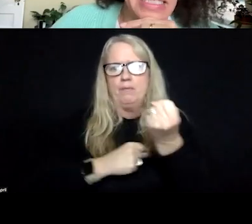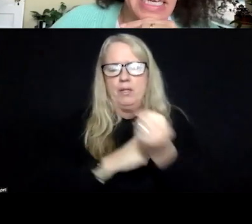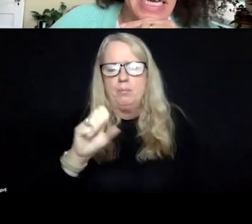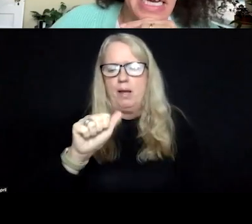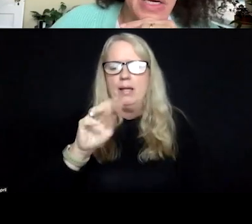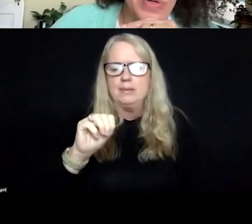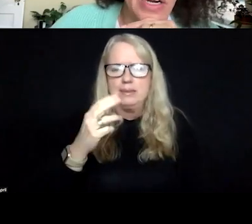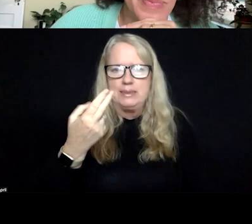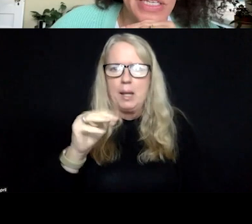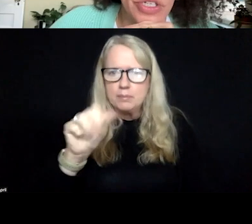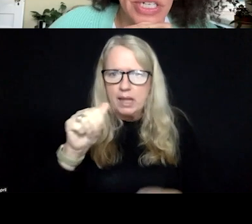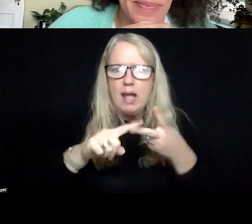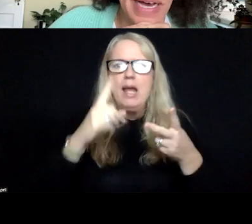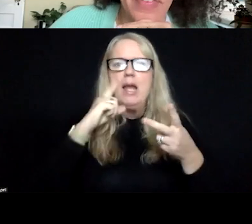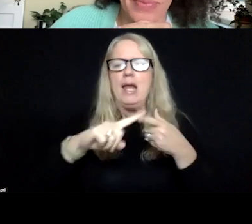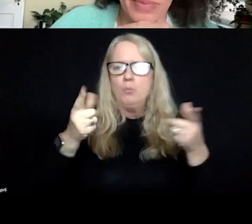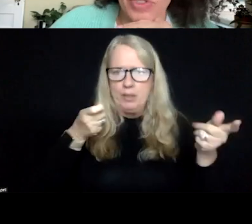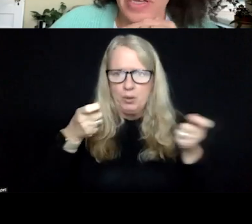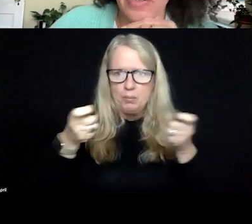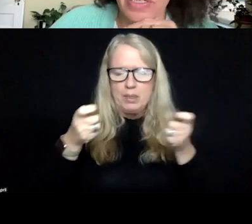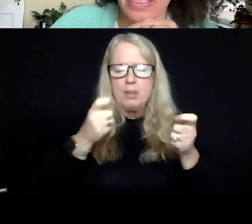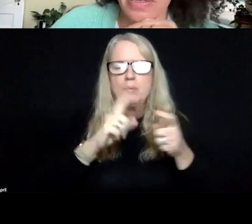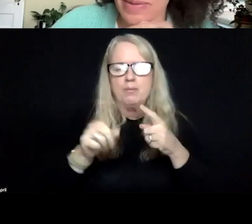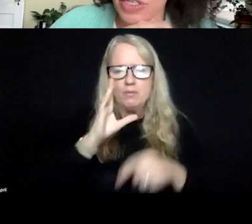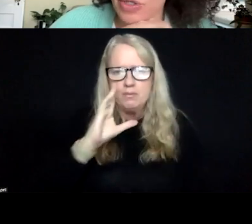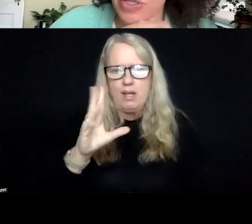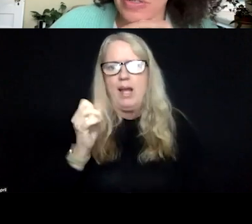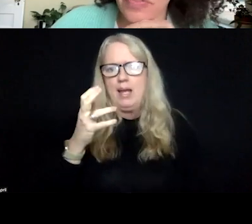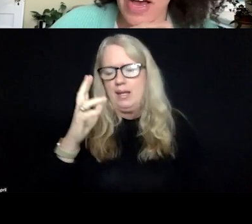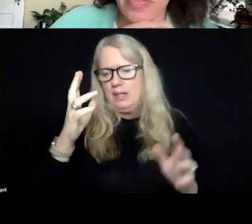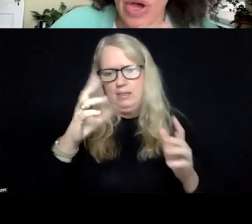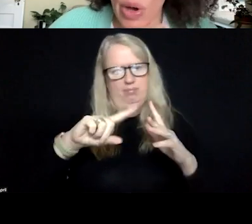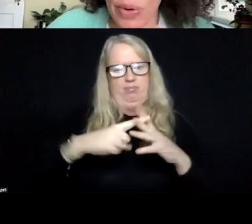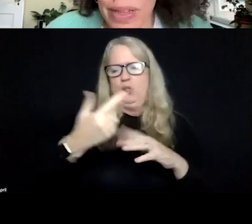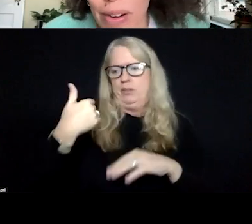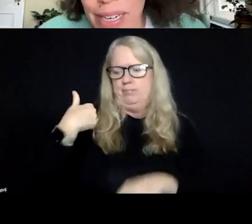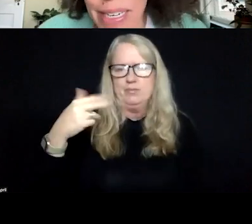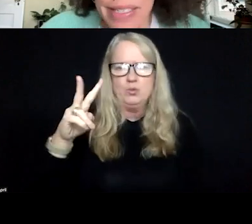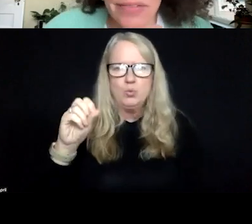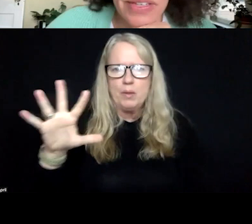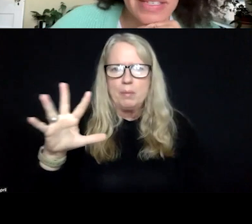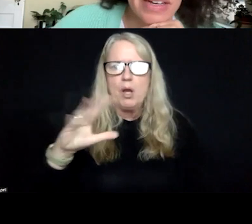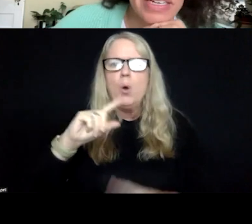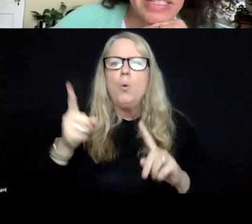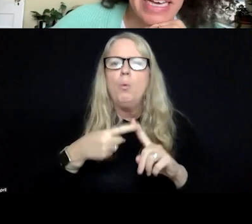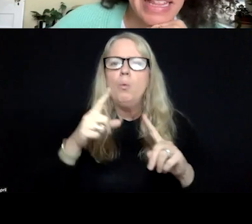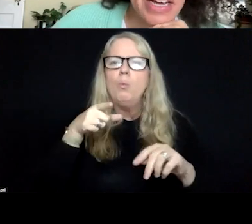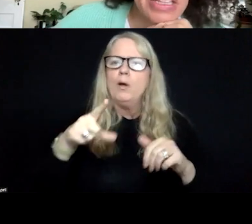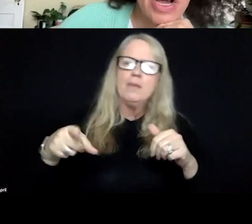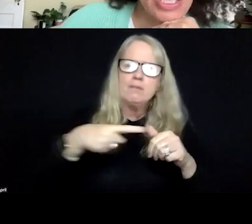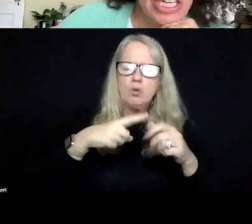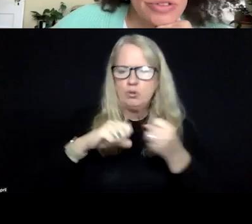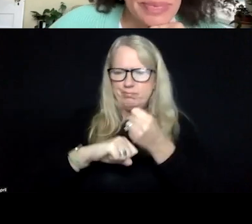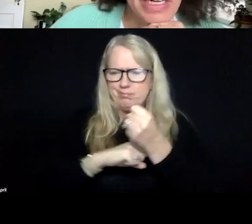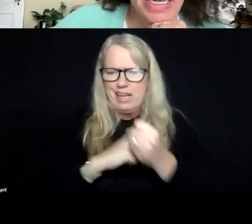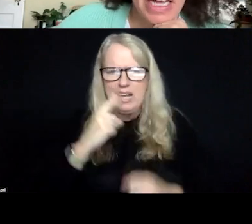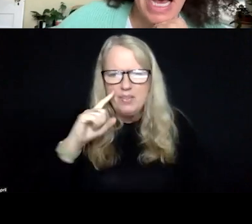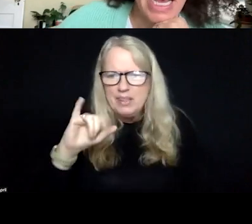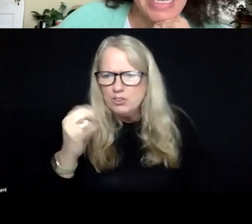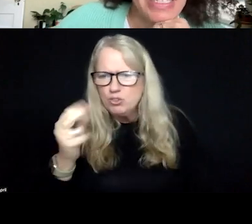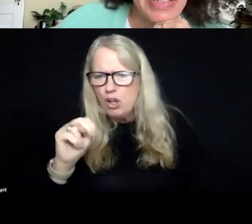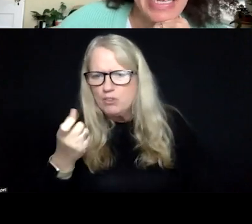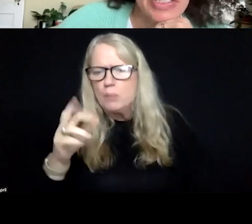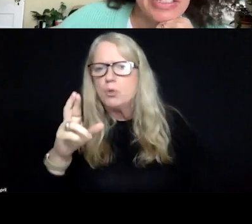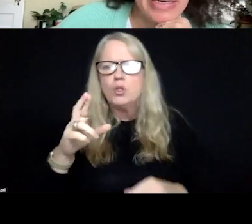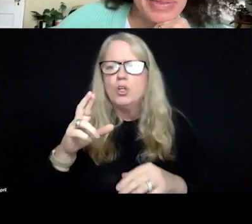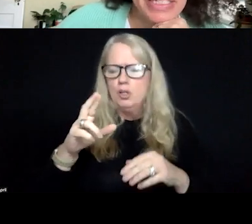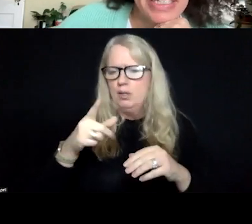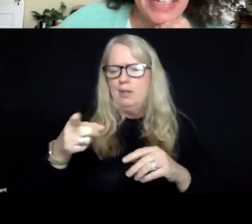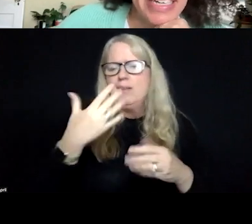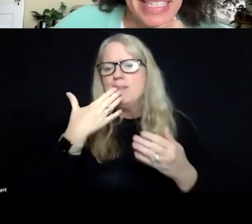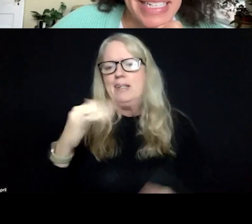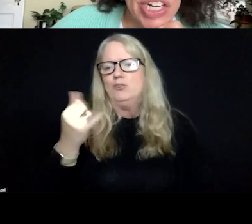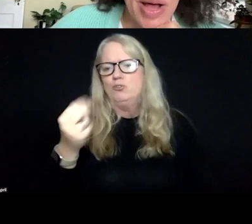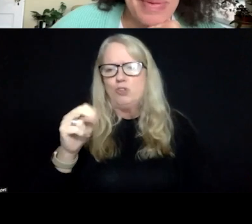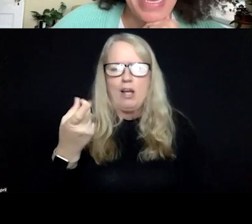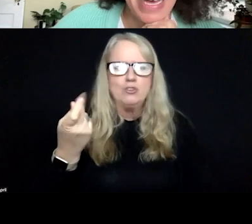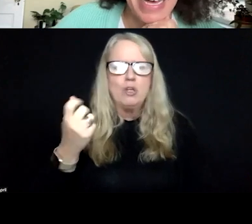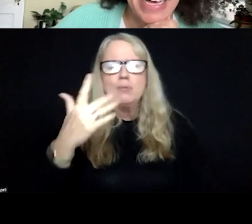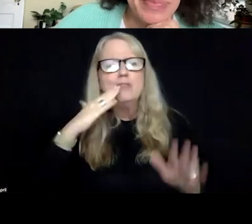AND ADMINISTERED BY VIBRANT EMOTIONAL HEALTH. ONE OF THE ARCHITECTS OF THIS IS ON